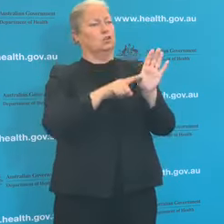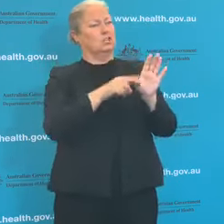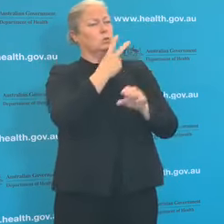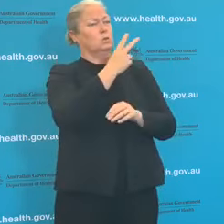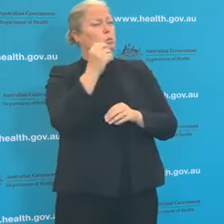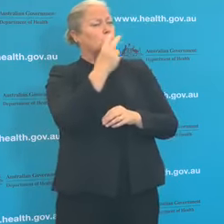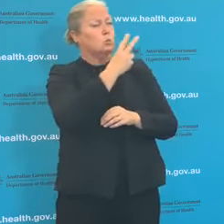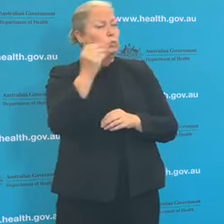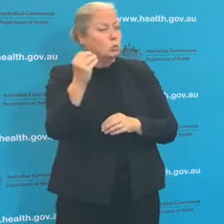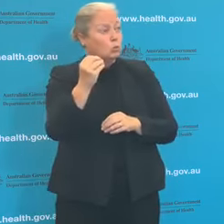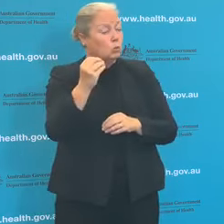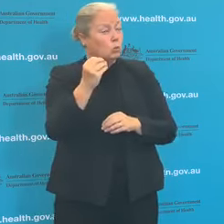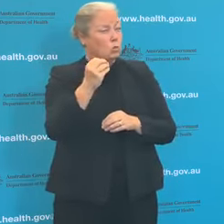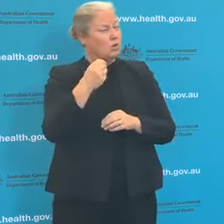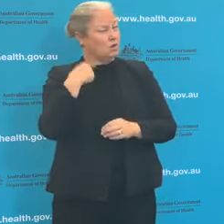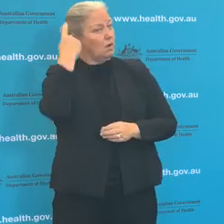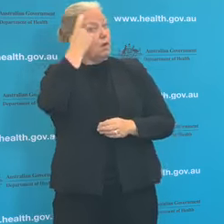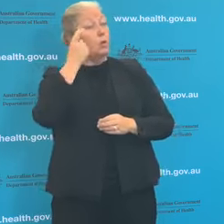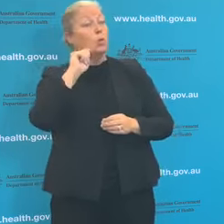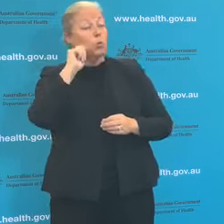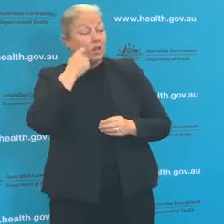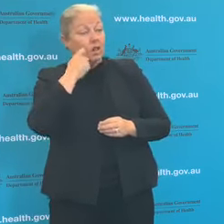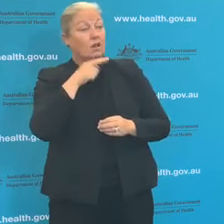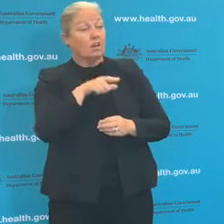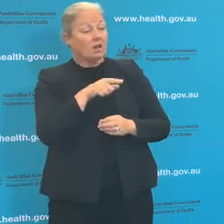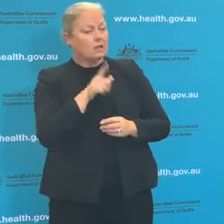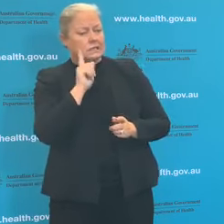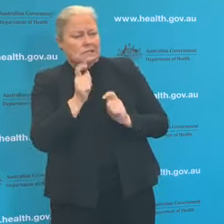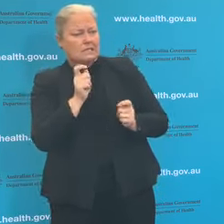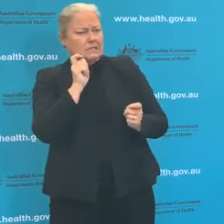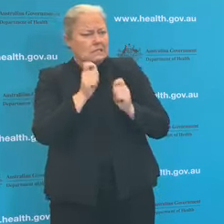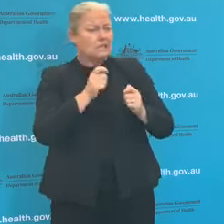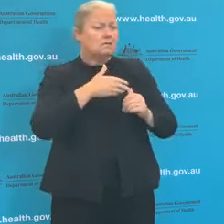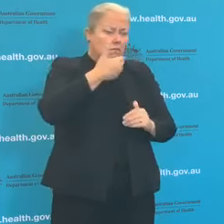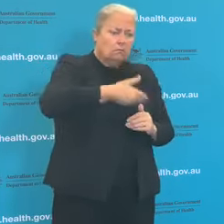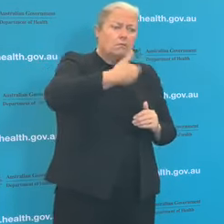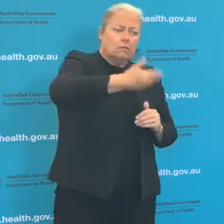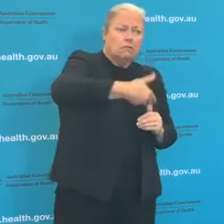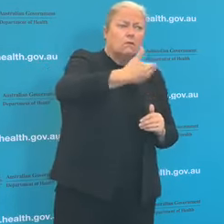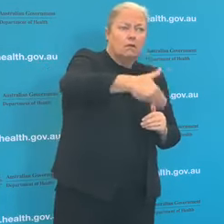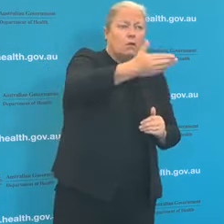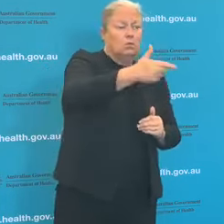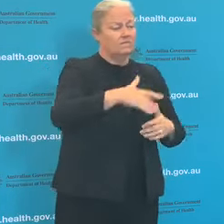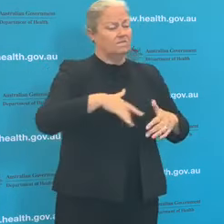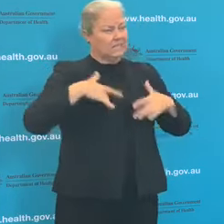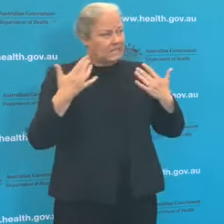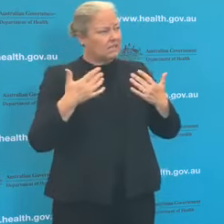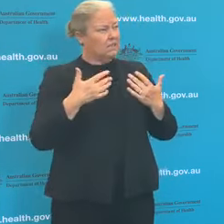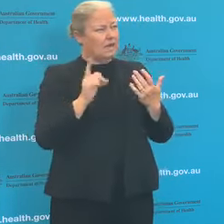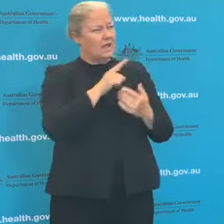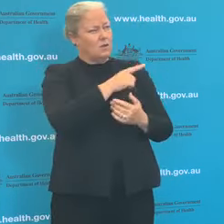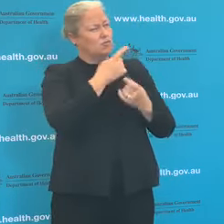testing until 2020 and beyond? Do we have enough tests to last us until a certain date? Has that been looked at?